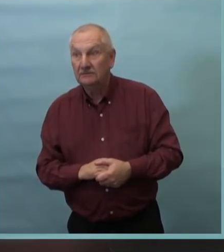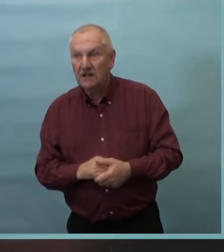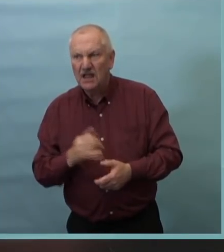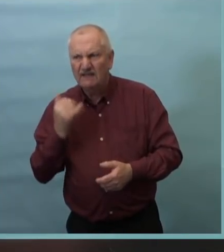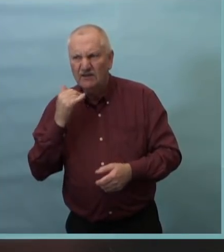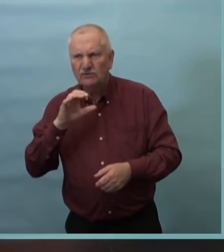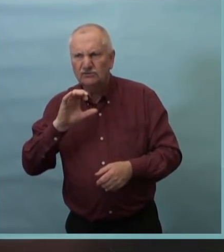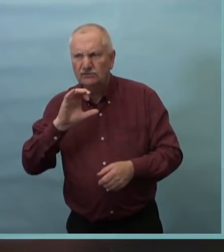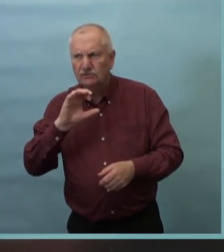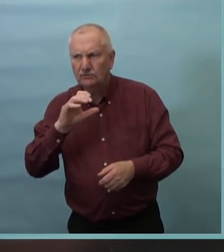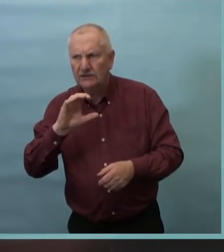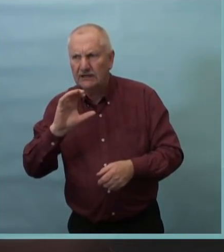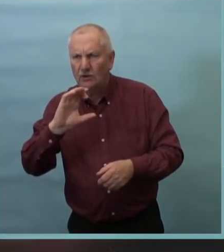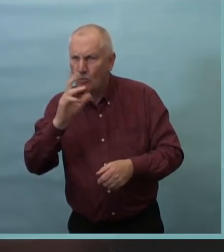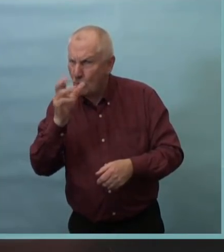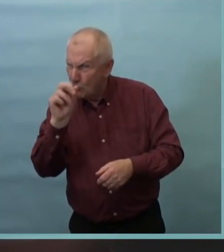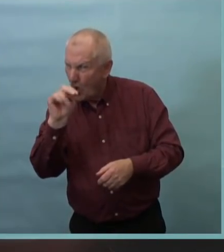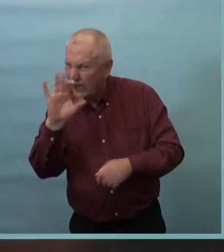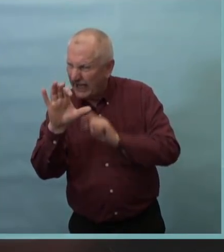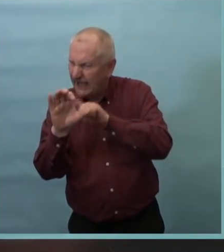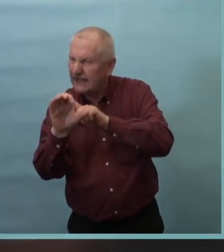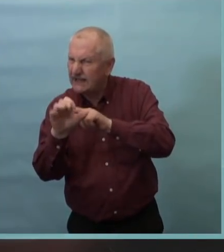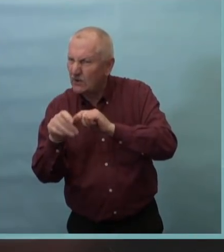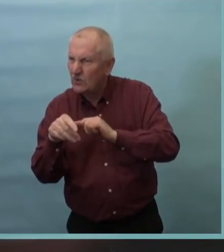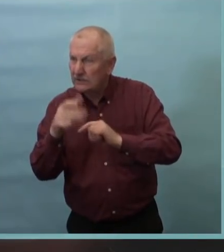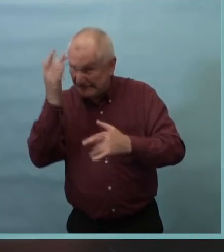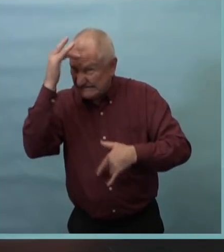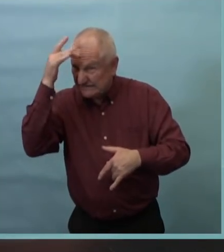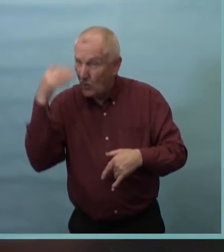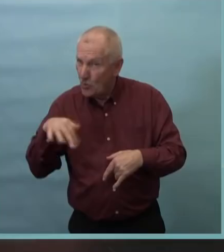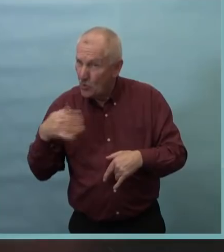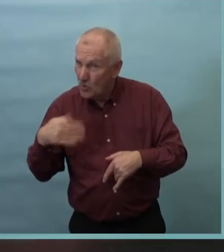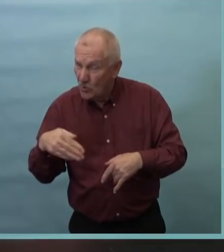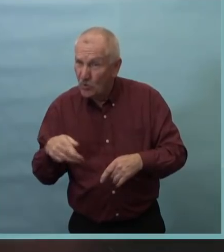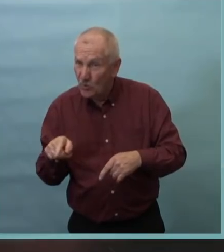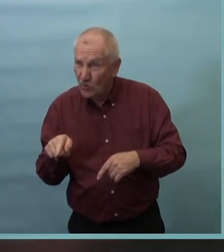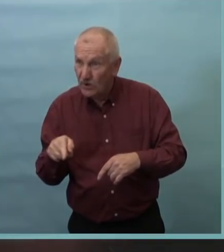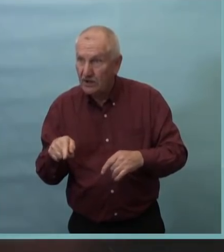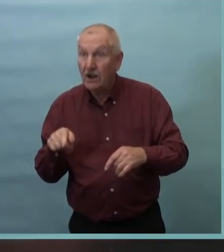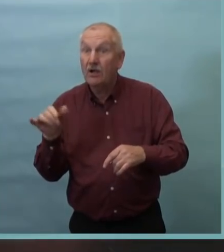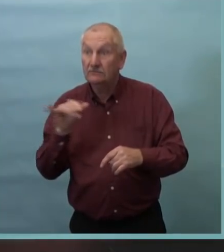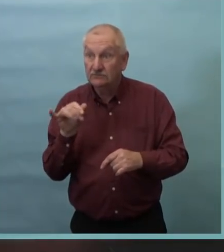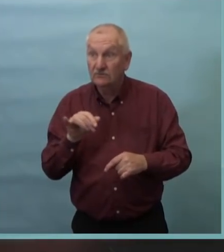to continue to shift their clinical interactions with patients from